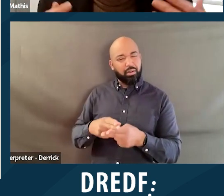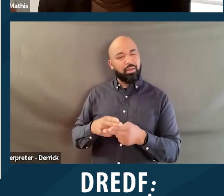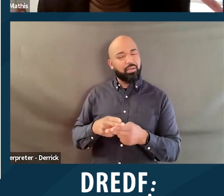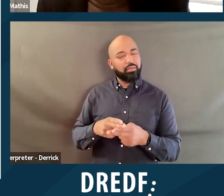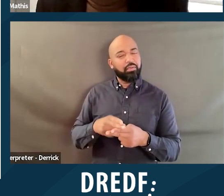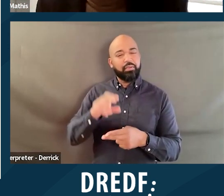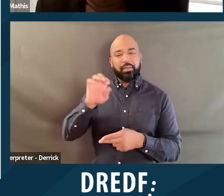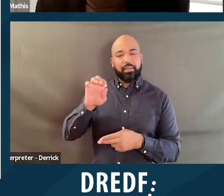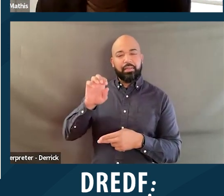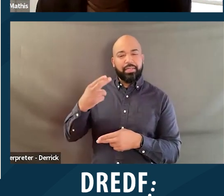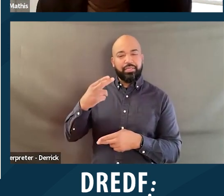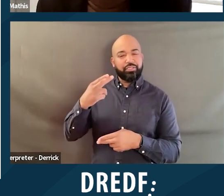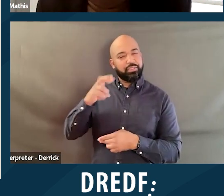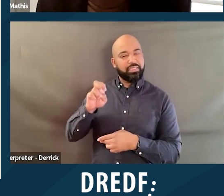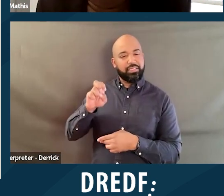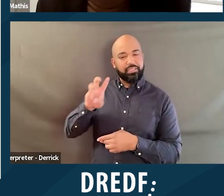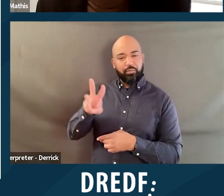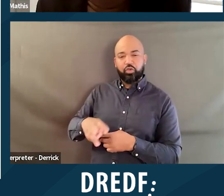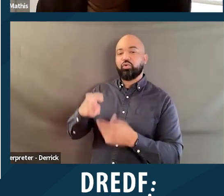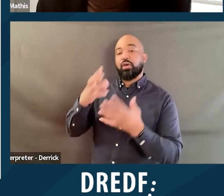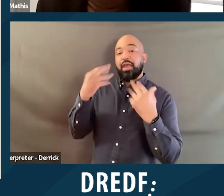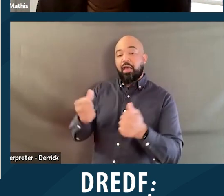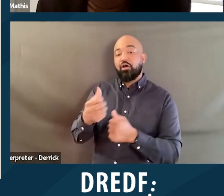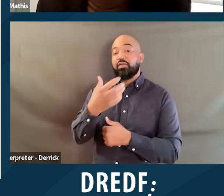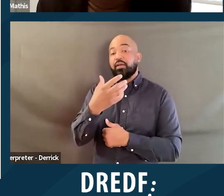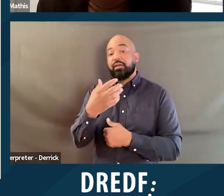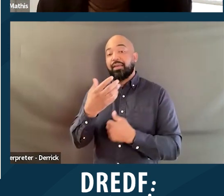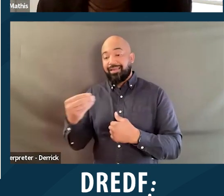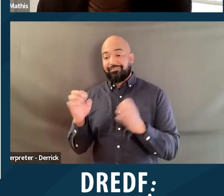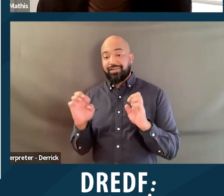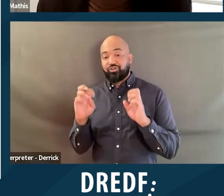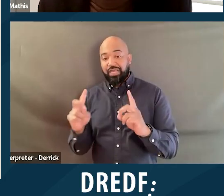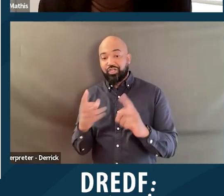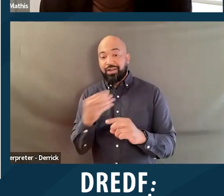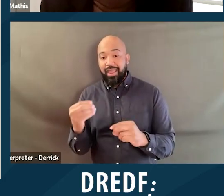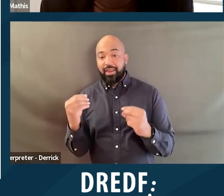‑‑ and it was actually at that point Health and Education and Welfare, HEW.